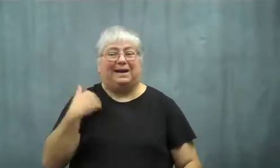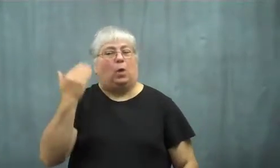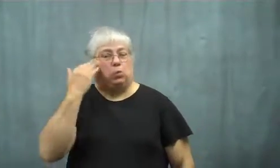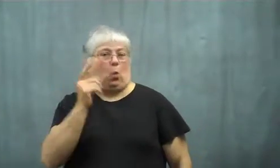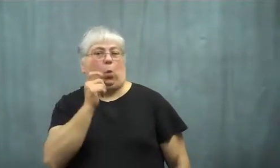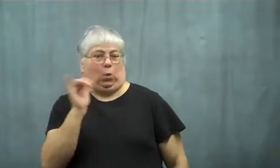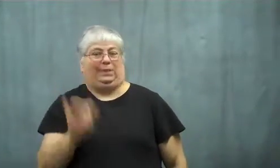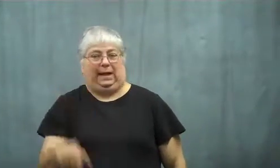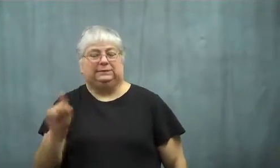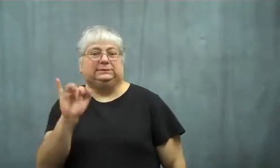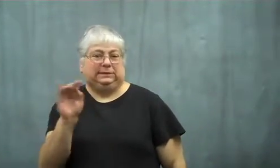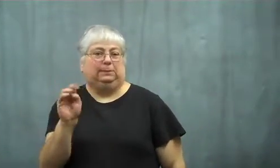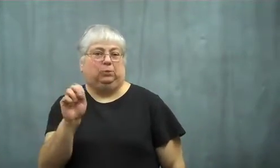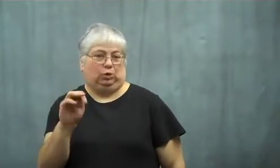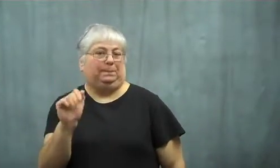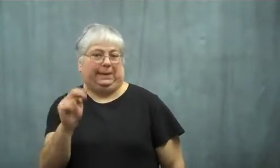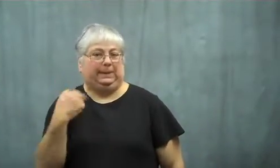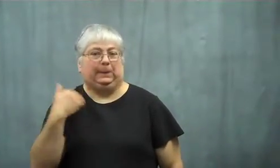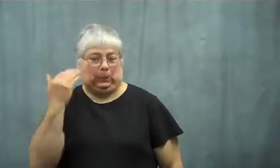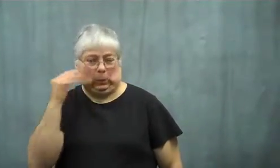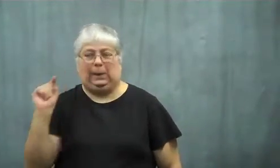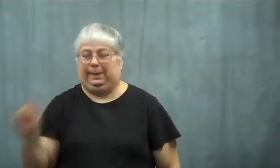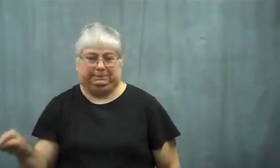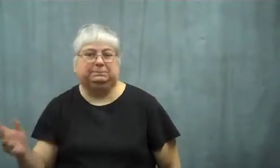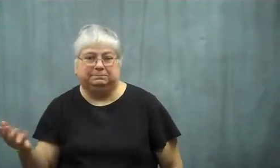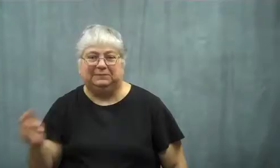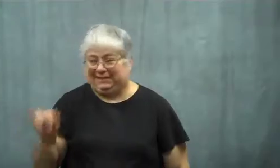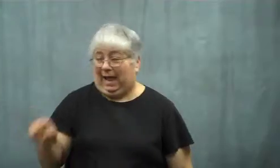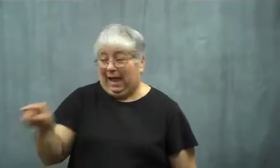but she did know who Zimmerman was.